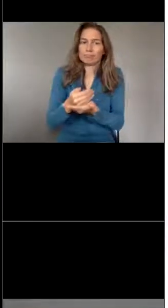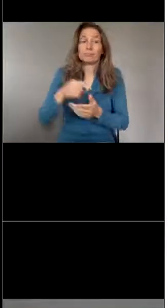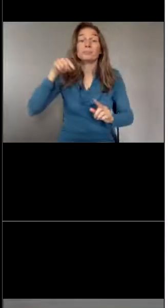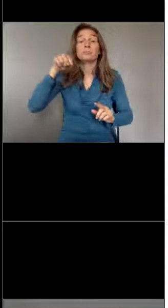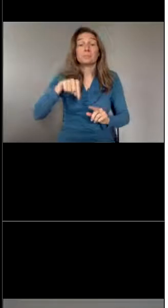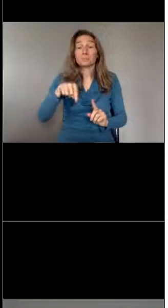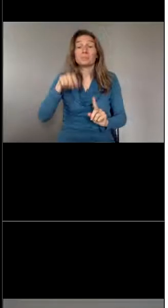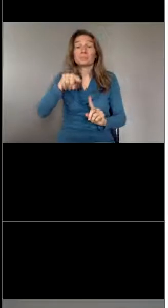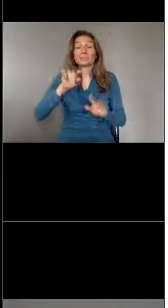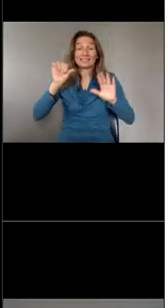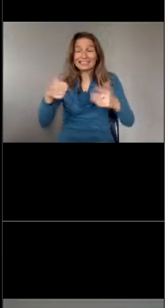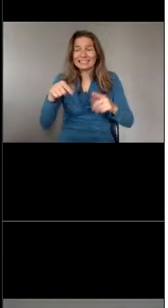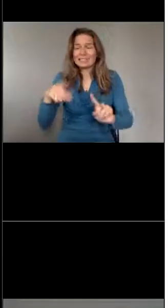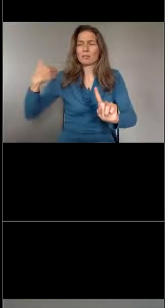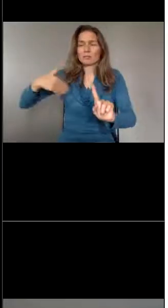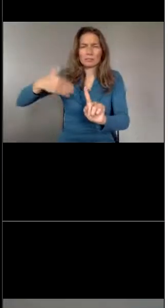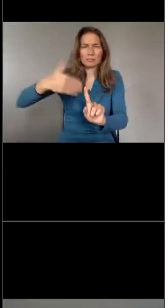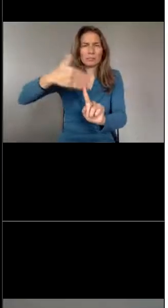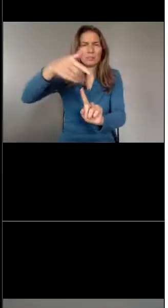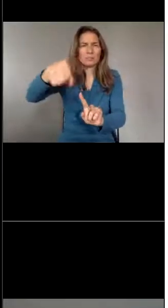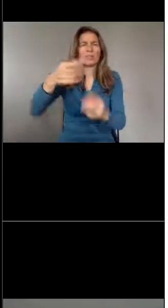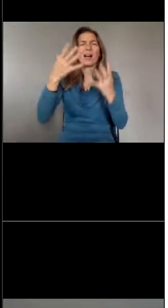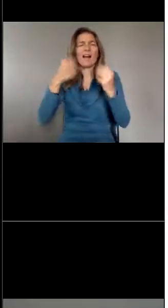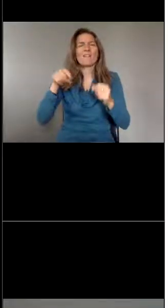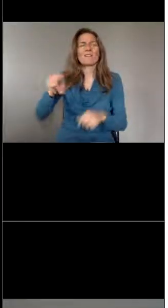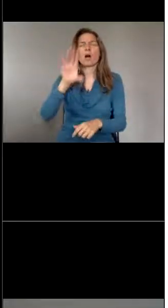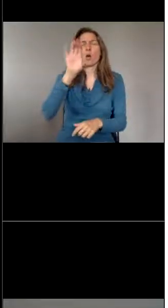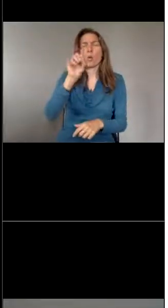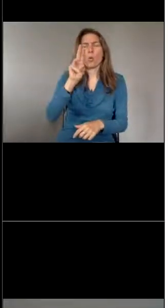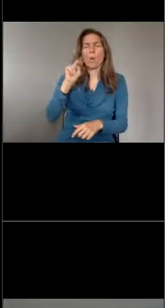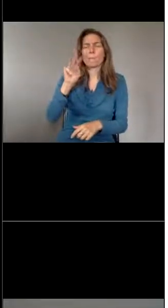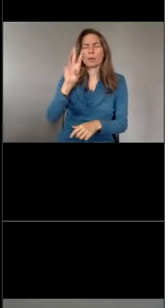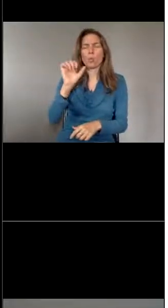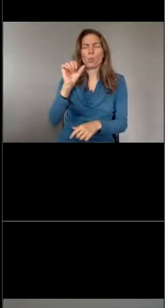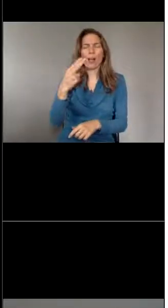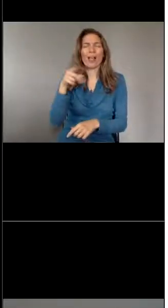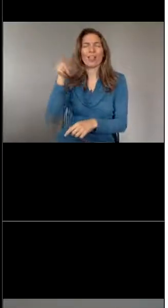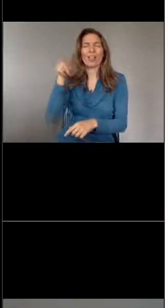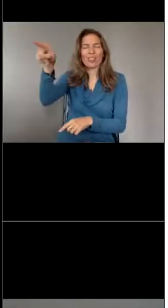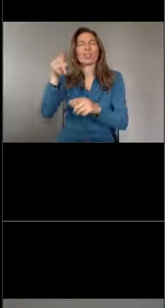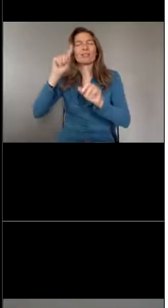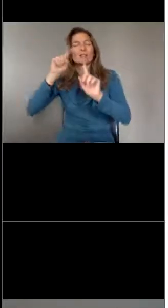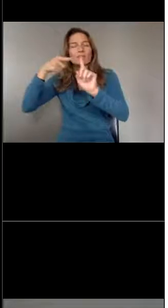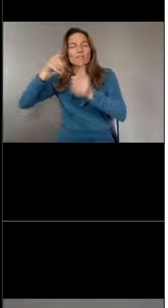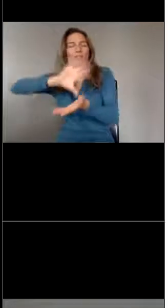of Foreign and Commonwealth Development Office funded Innovation to Inclusion programme.